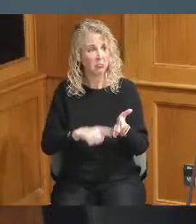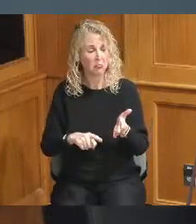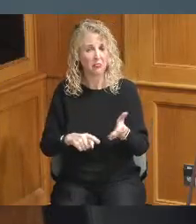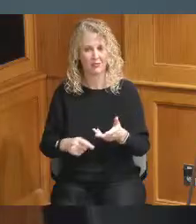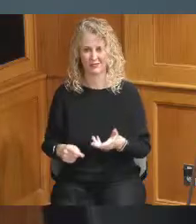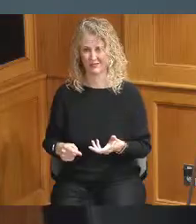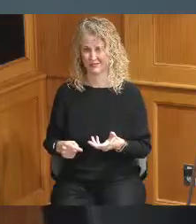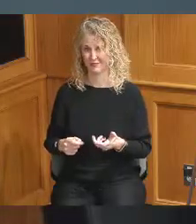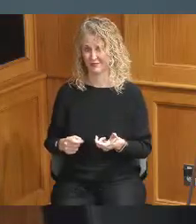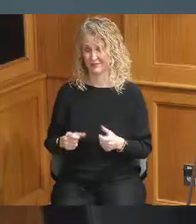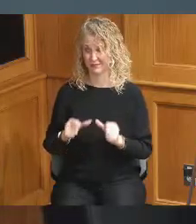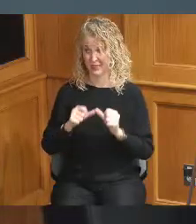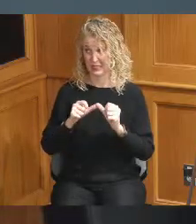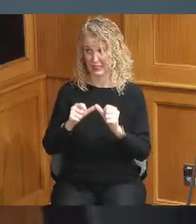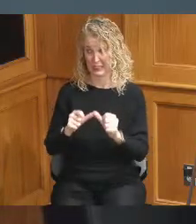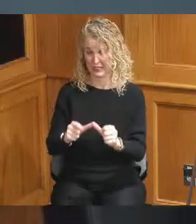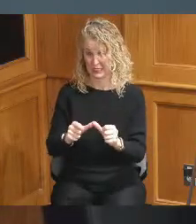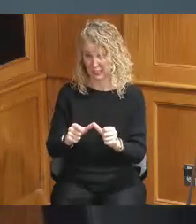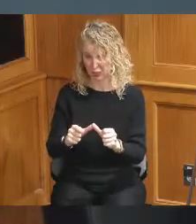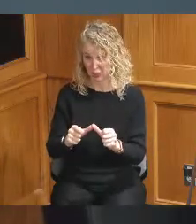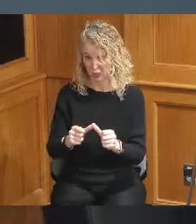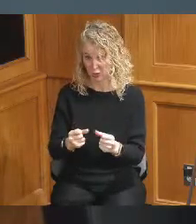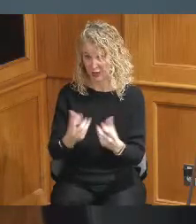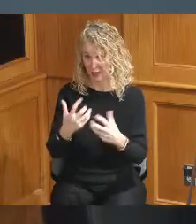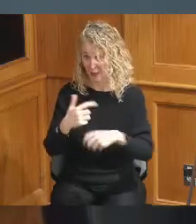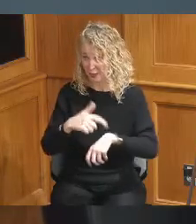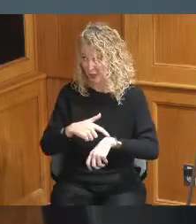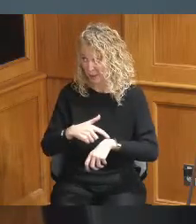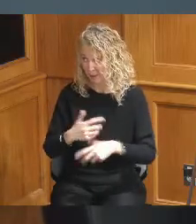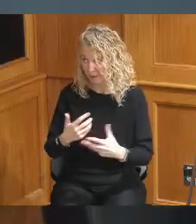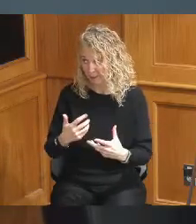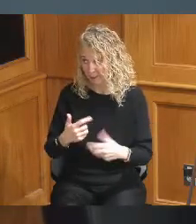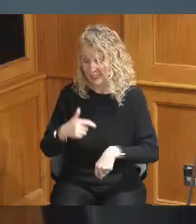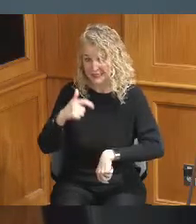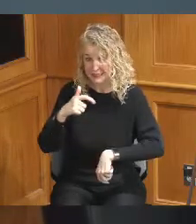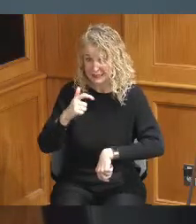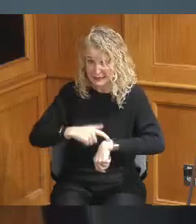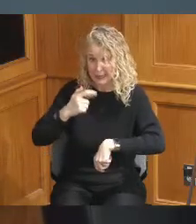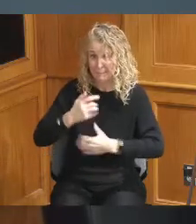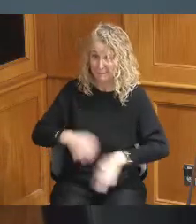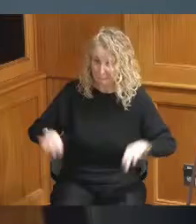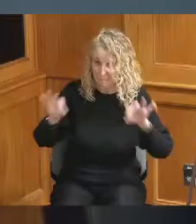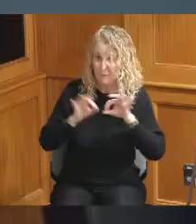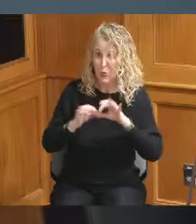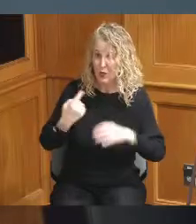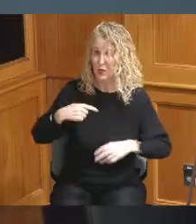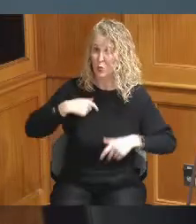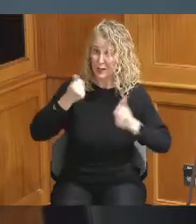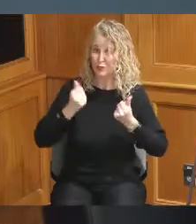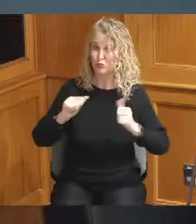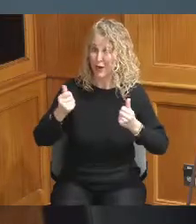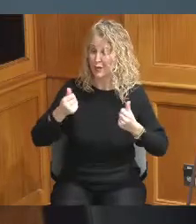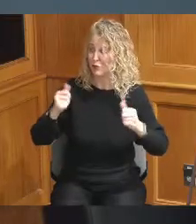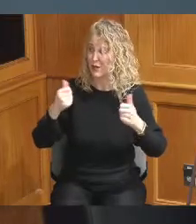in due diligence stage time is of the essence we're trying to do this for veterans and the